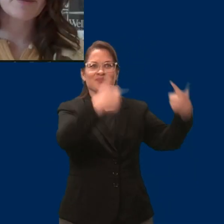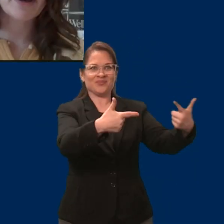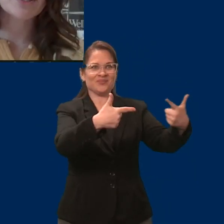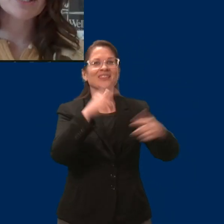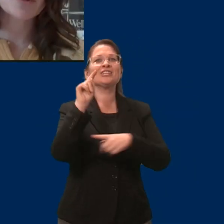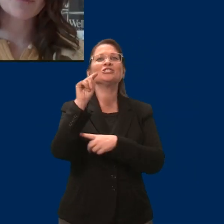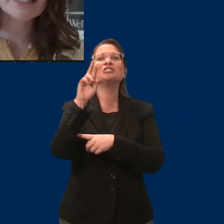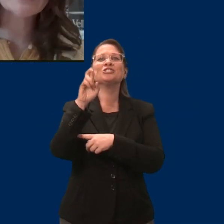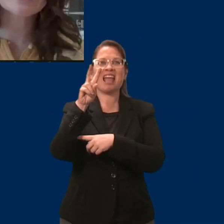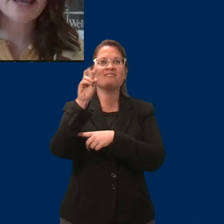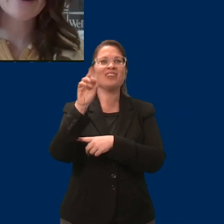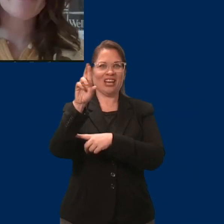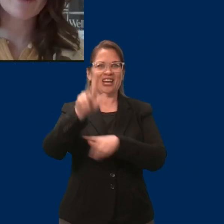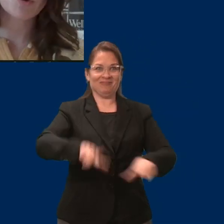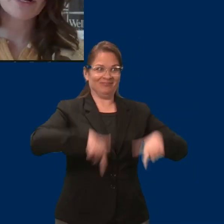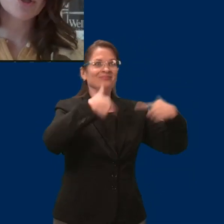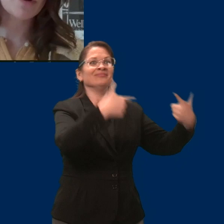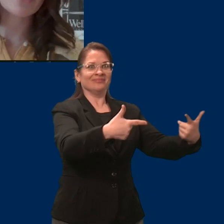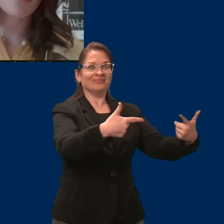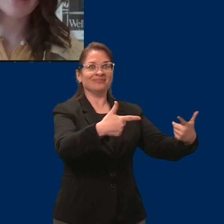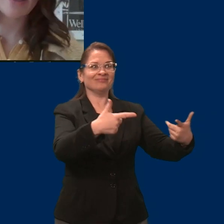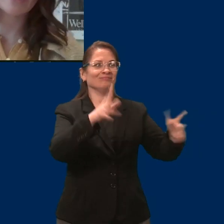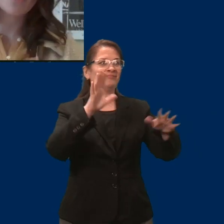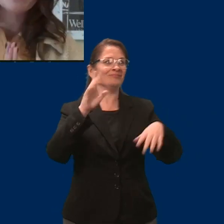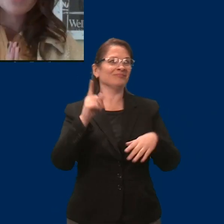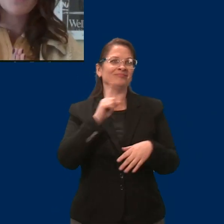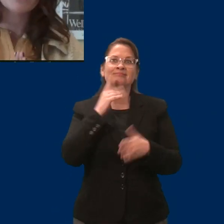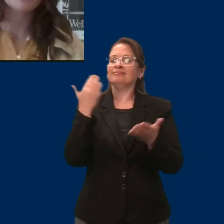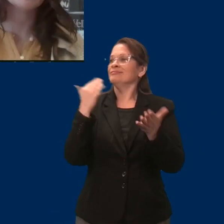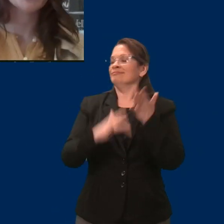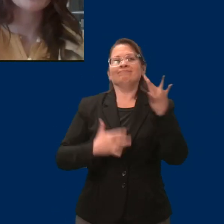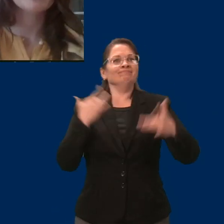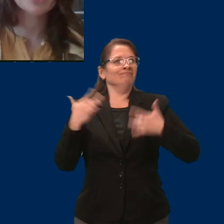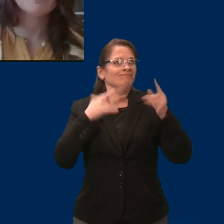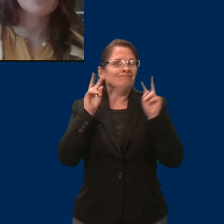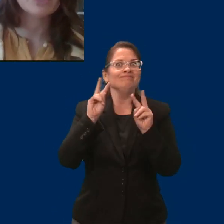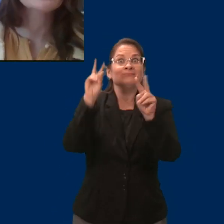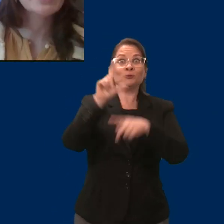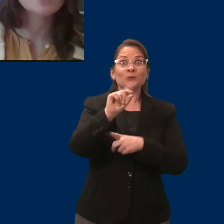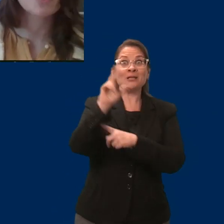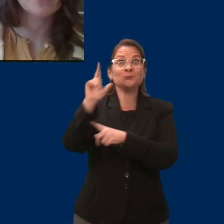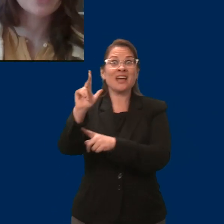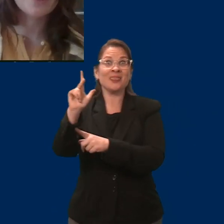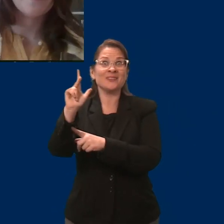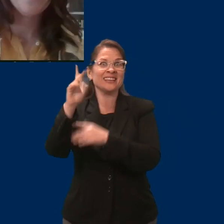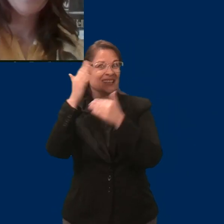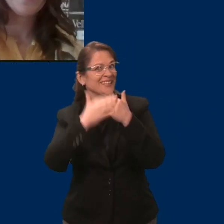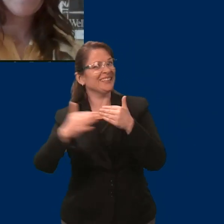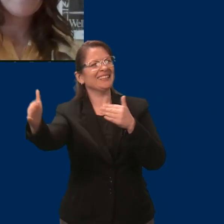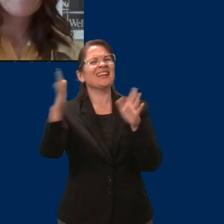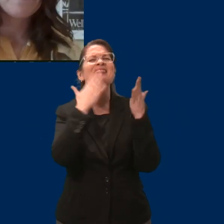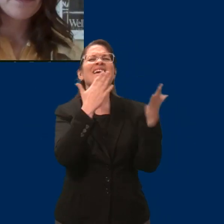but just really excited for 2023. And I hope that you all are, too. [speaks language] Thank you so much.